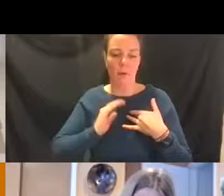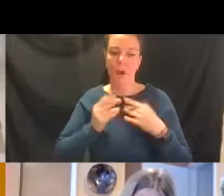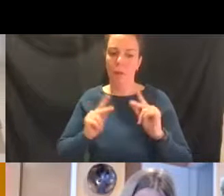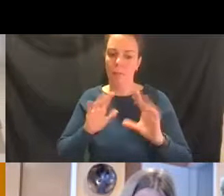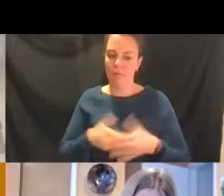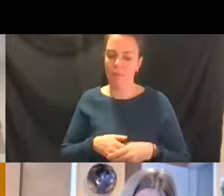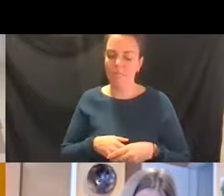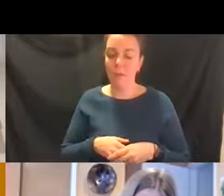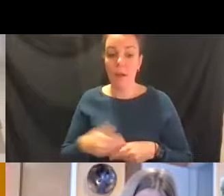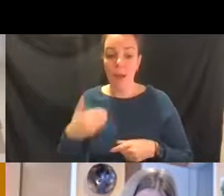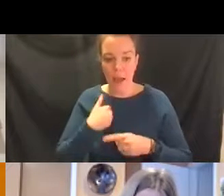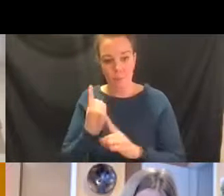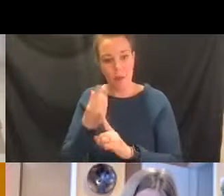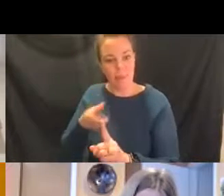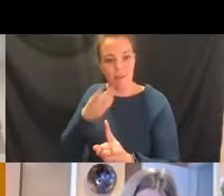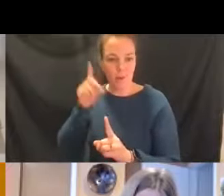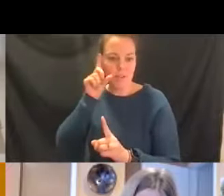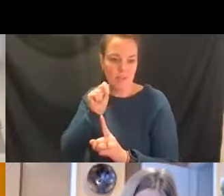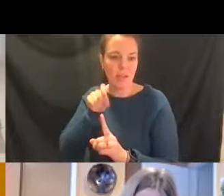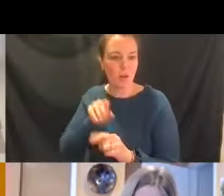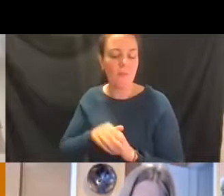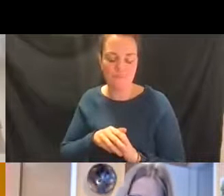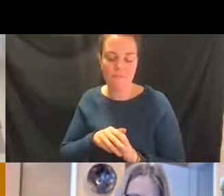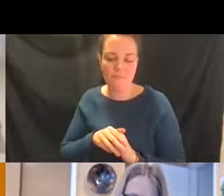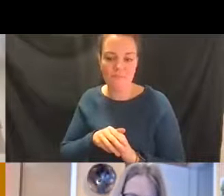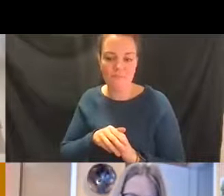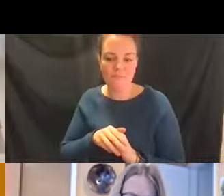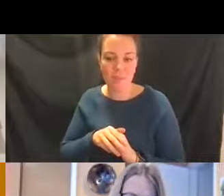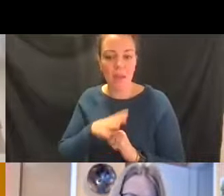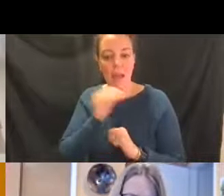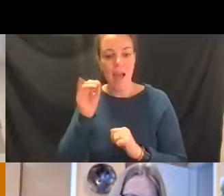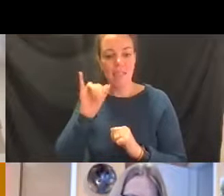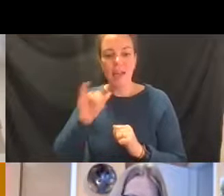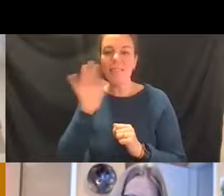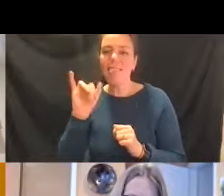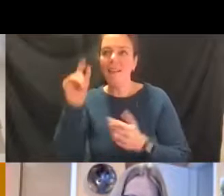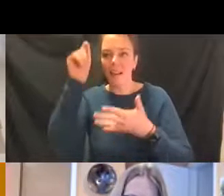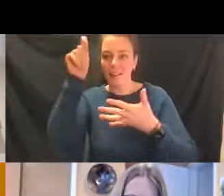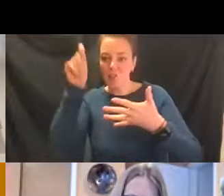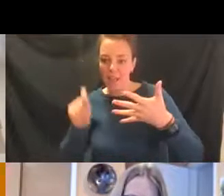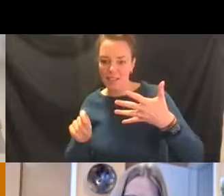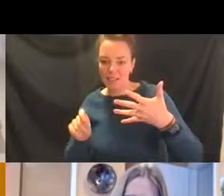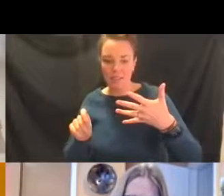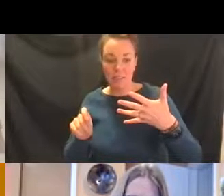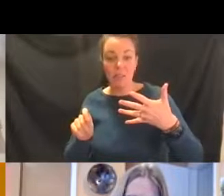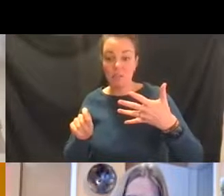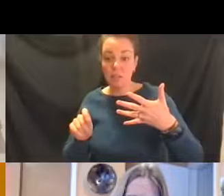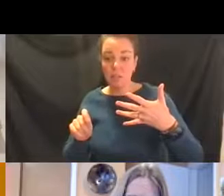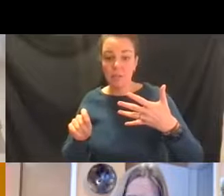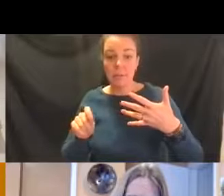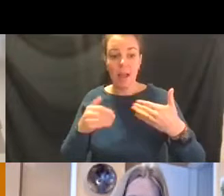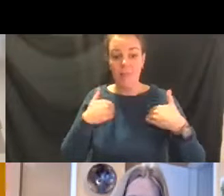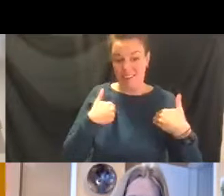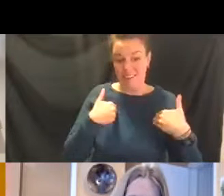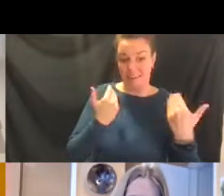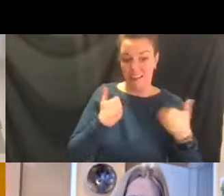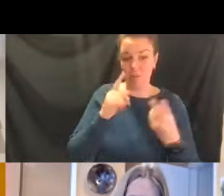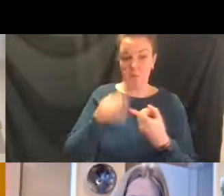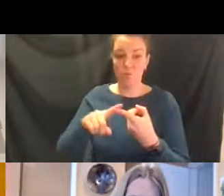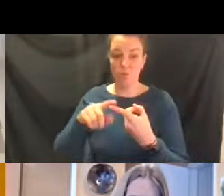down syndrome and it serves as a checklist and it goes from very young to to aging and you can go